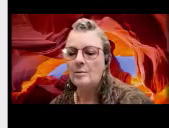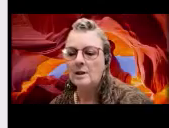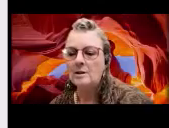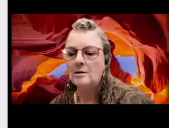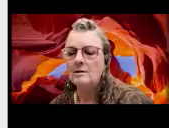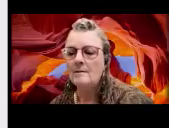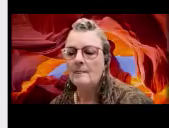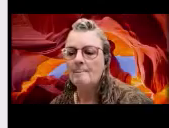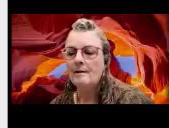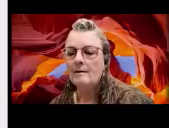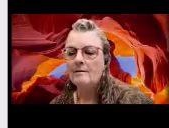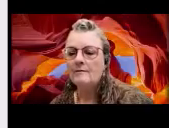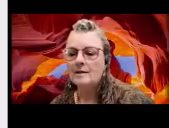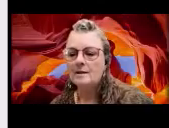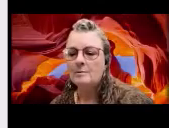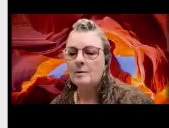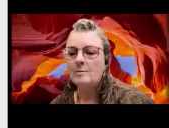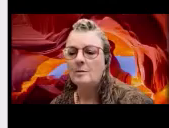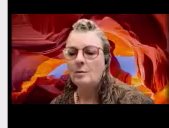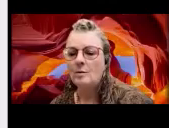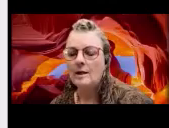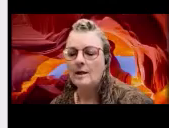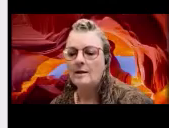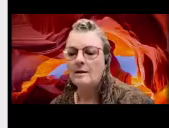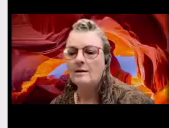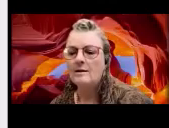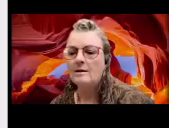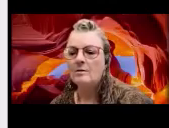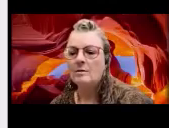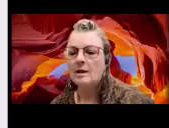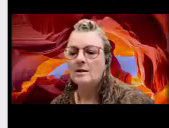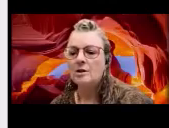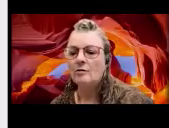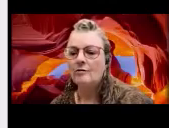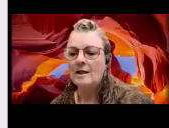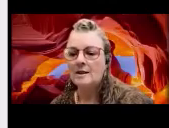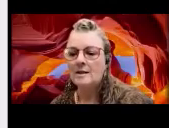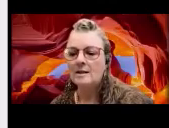a picture. Faces seem to be a boy. Red doesn't show faces as